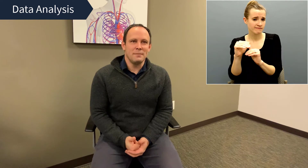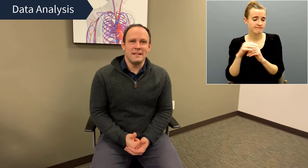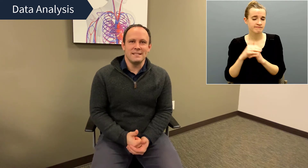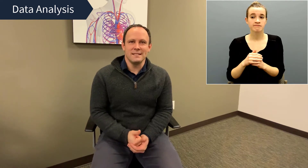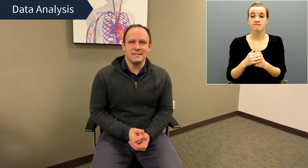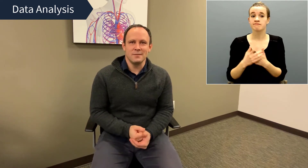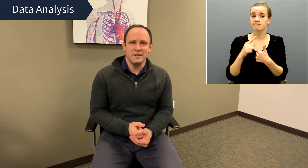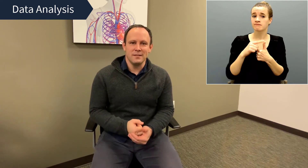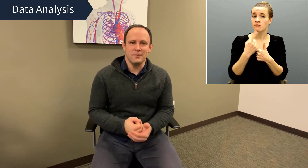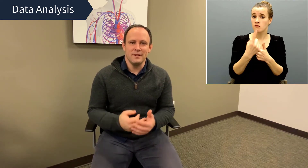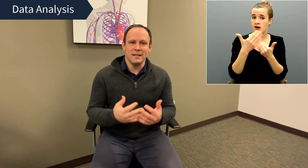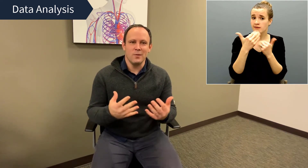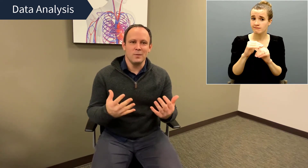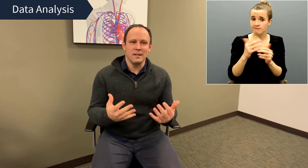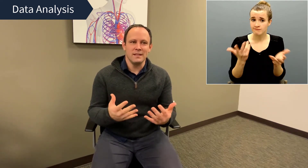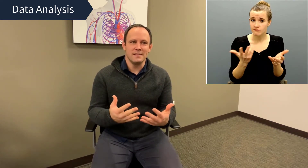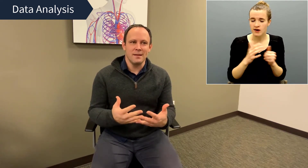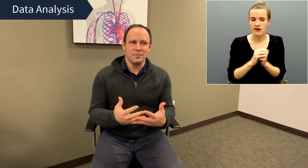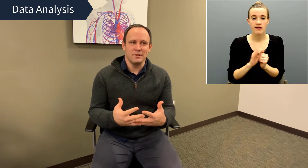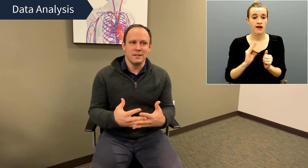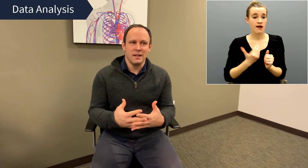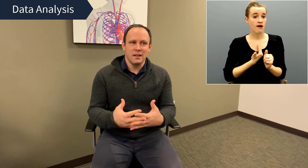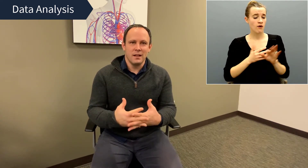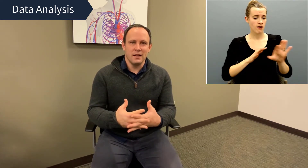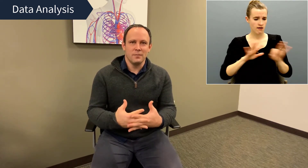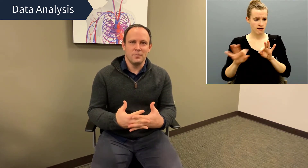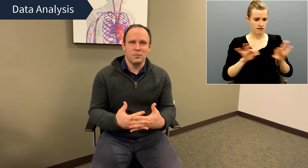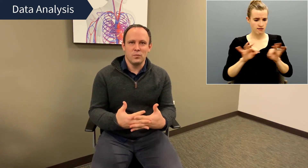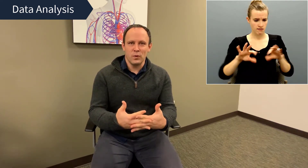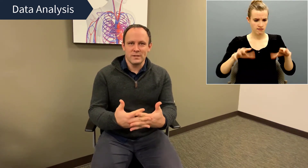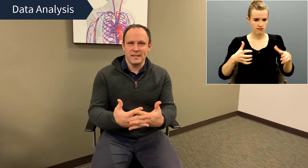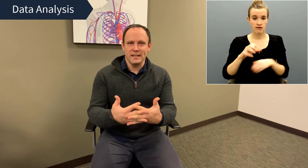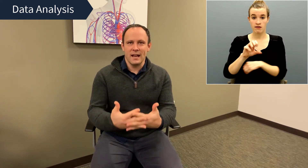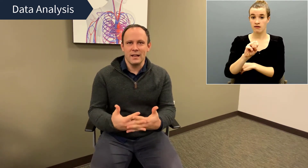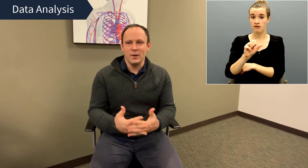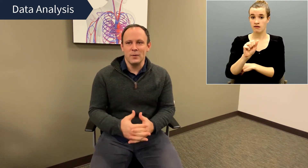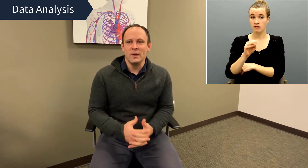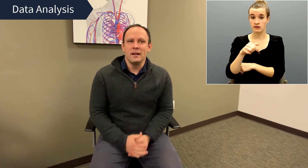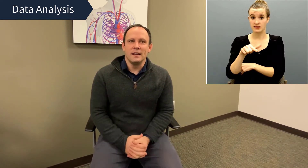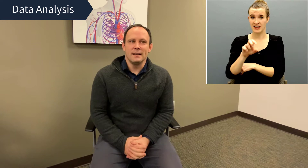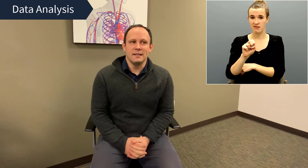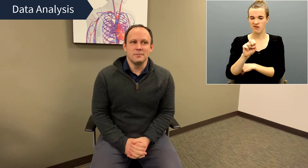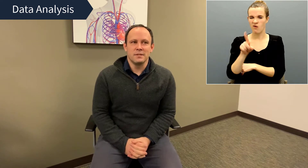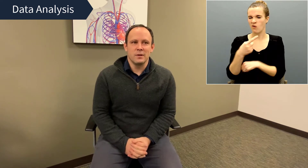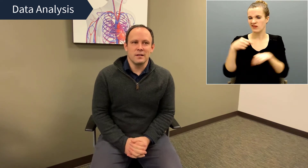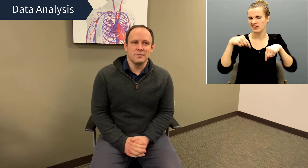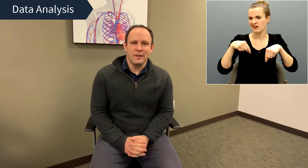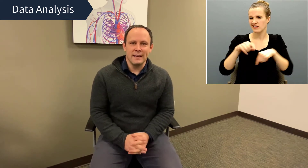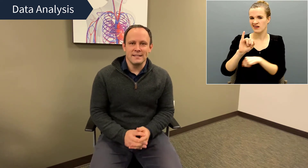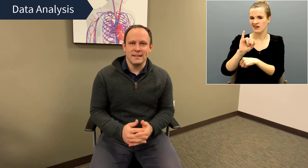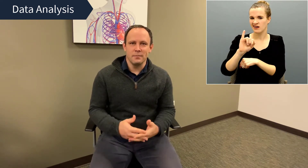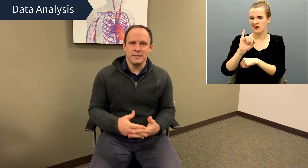limitation is that we only sampled folks in Idaho. So our findings can't be